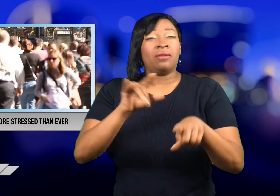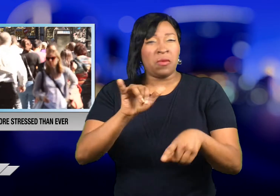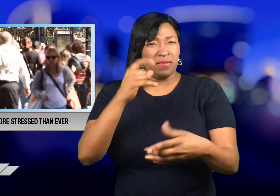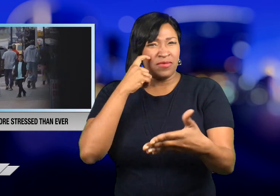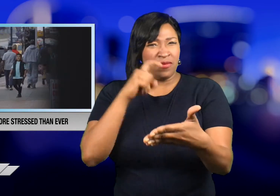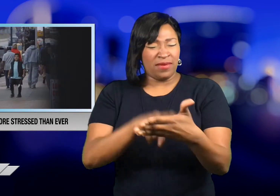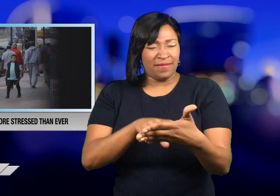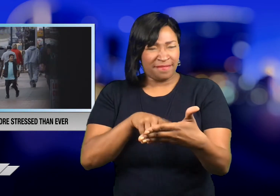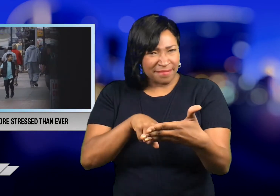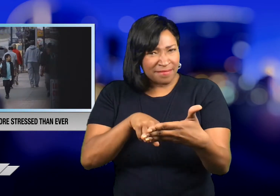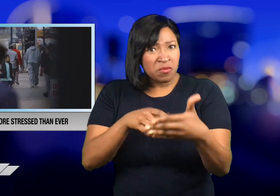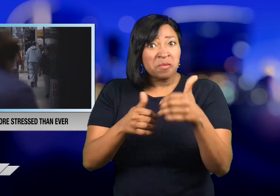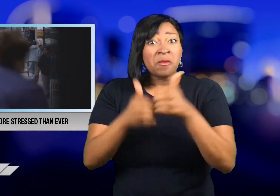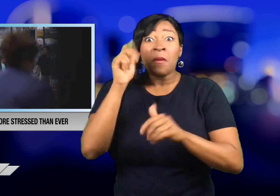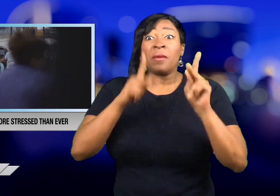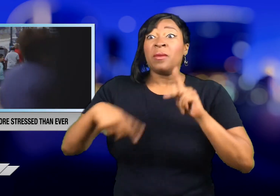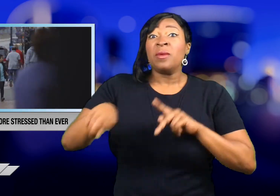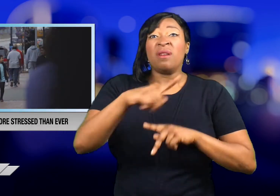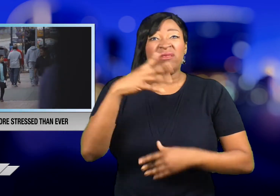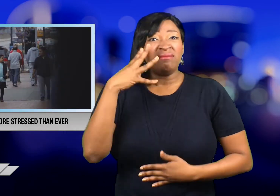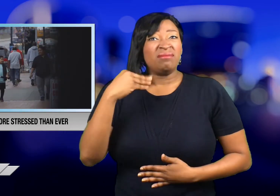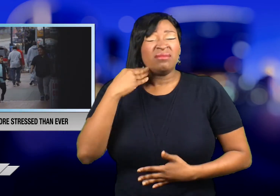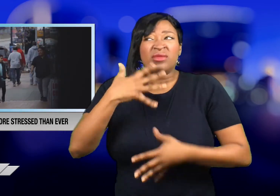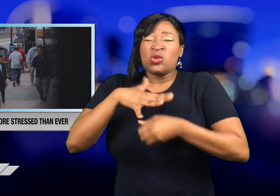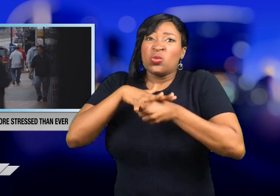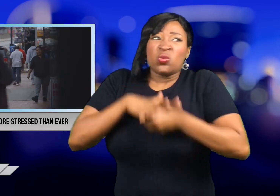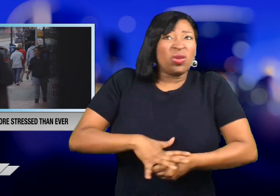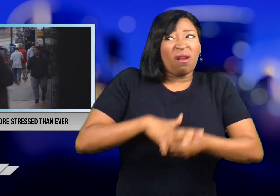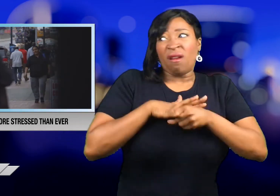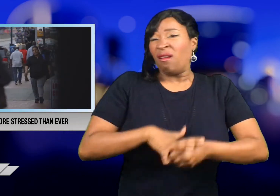that stress caused a majority of people to be inspired to